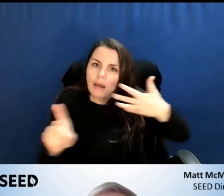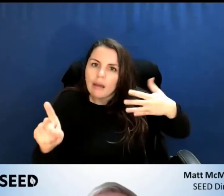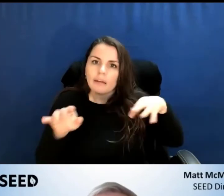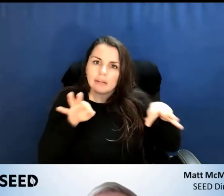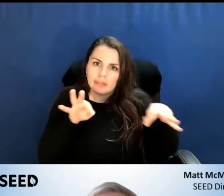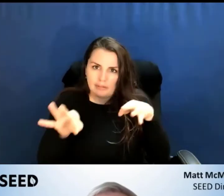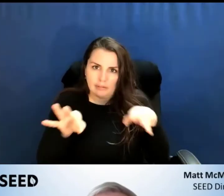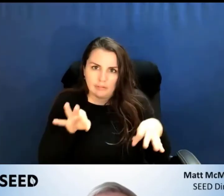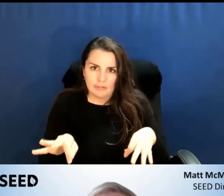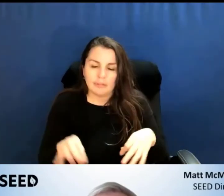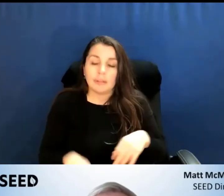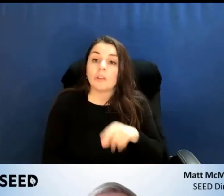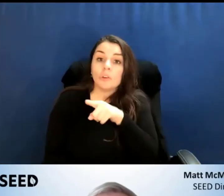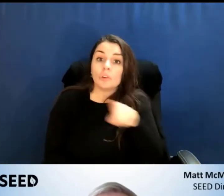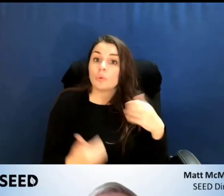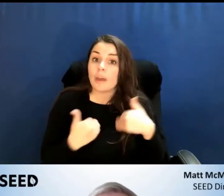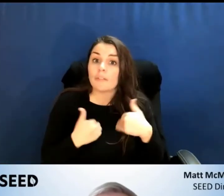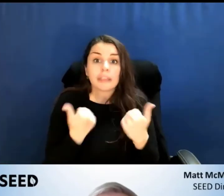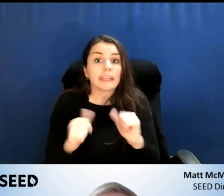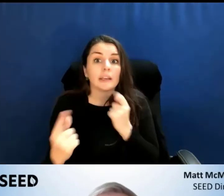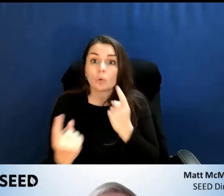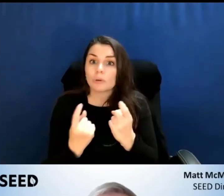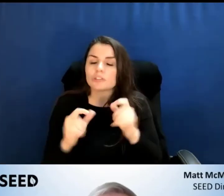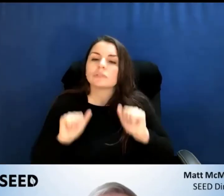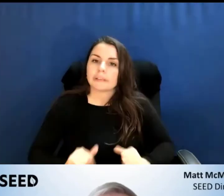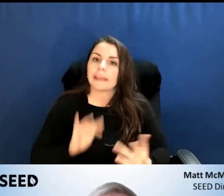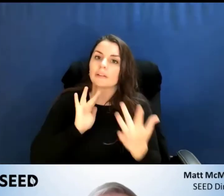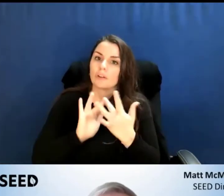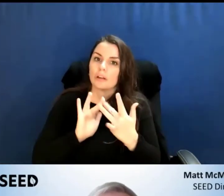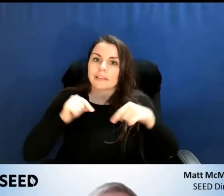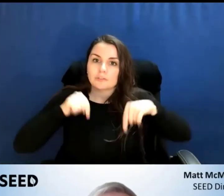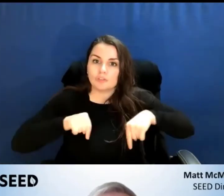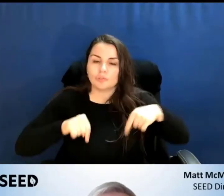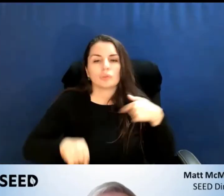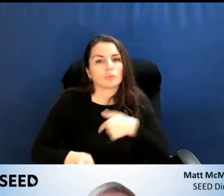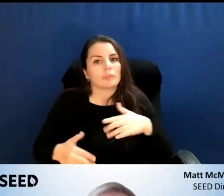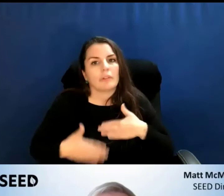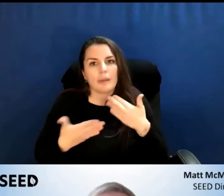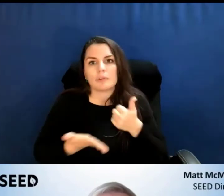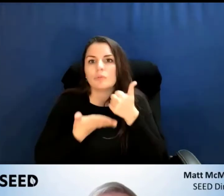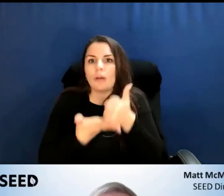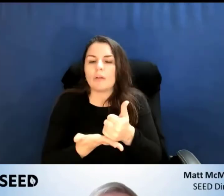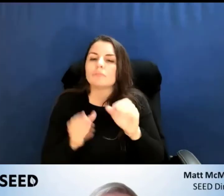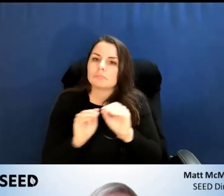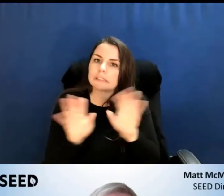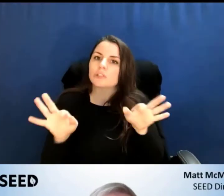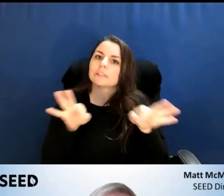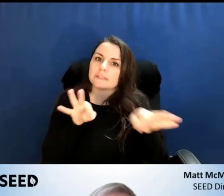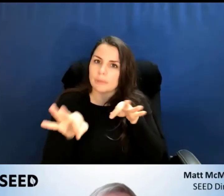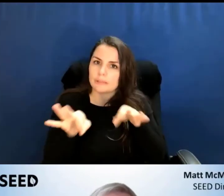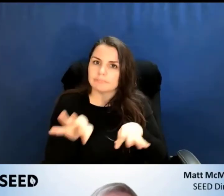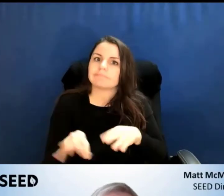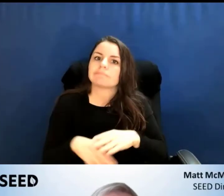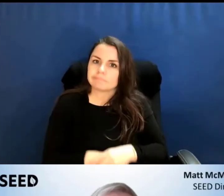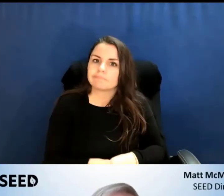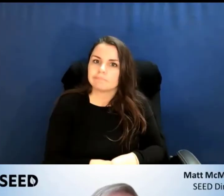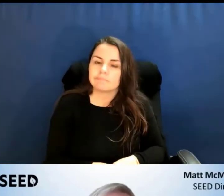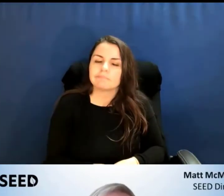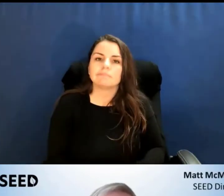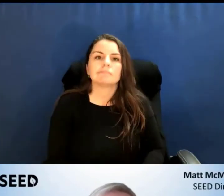If you have any questions, though, you can reach out and talk with us, and we're happy to talk with you and make sure that you're clear on what's needed.